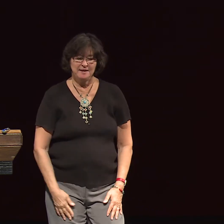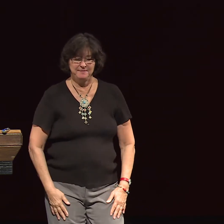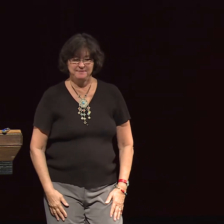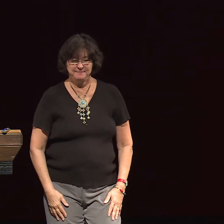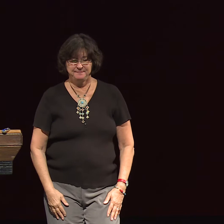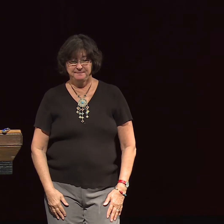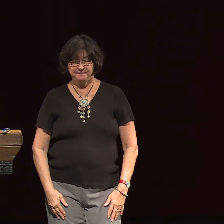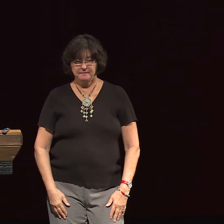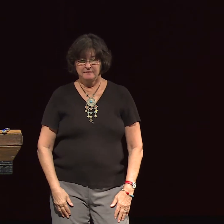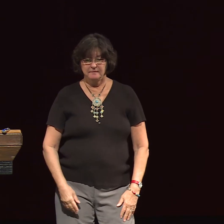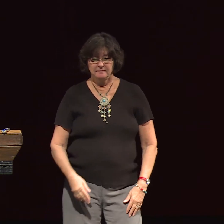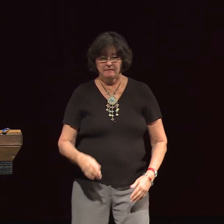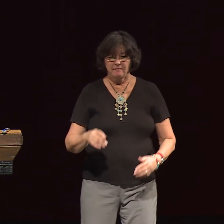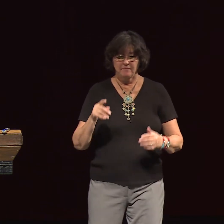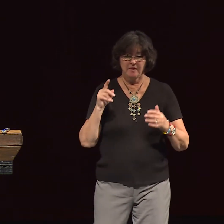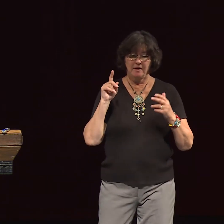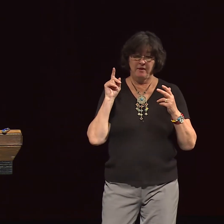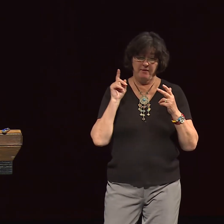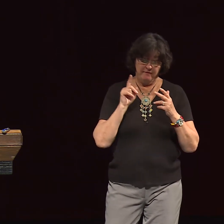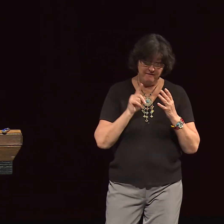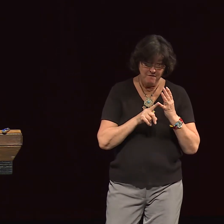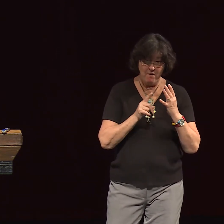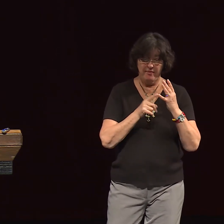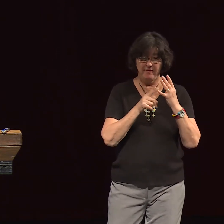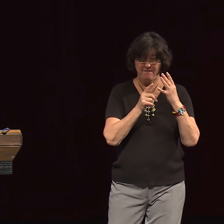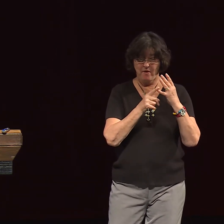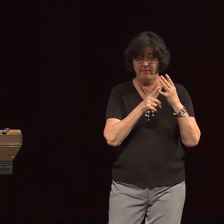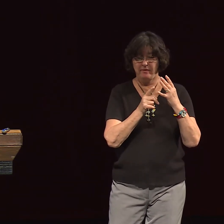your expectations should be exactly the same.